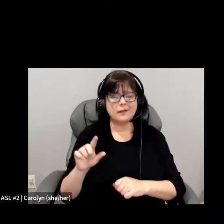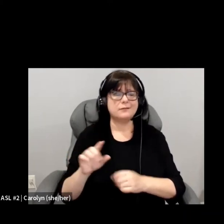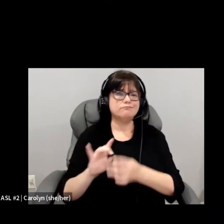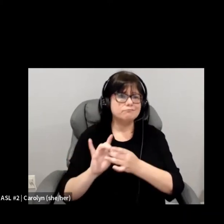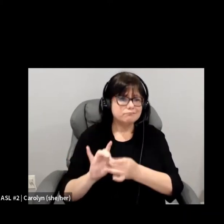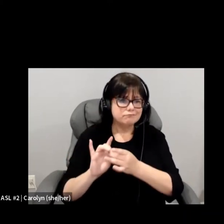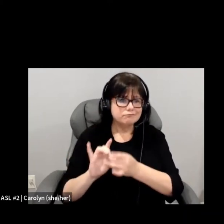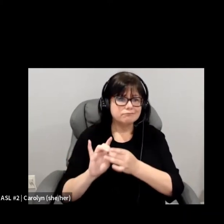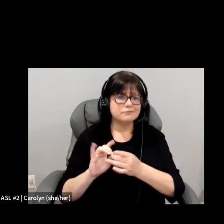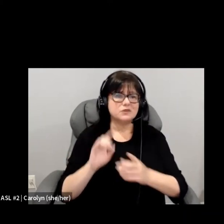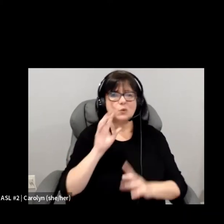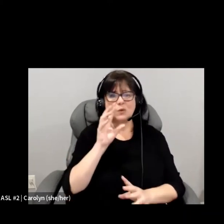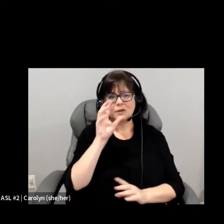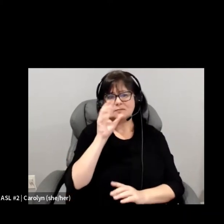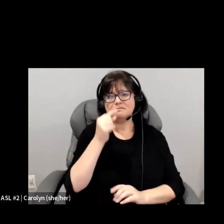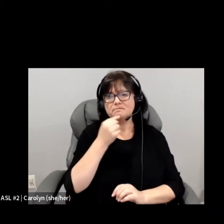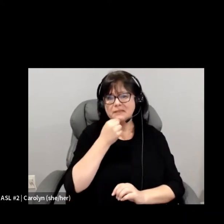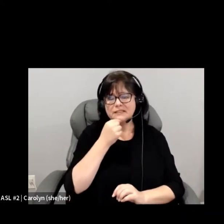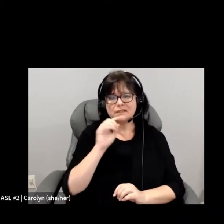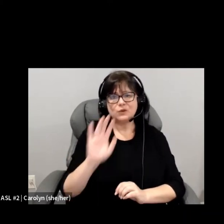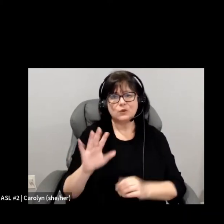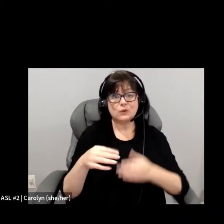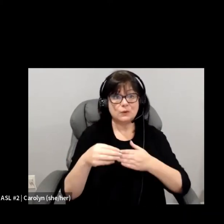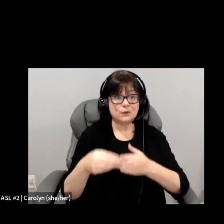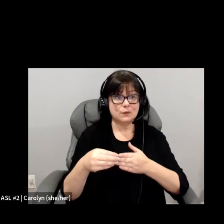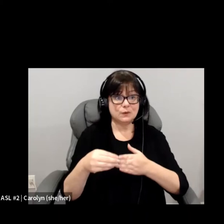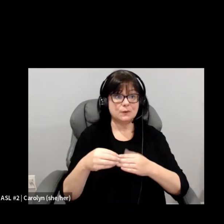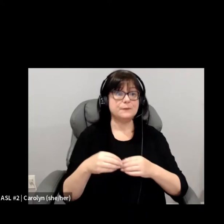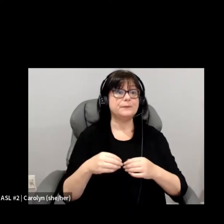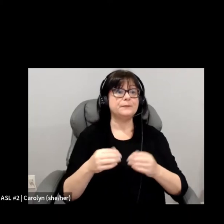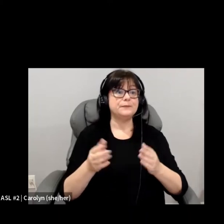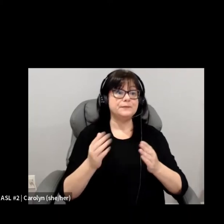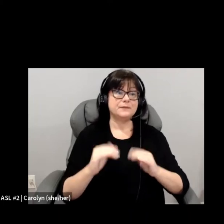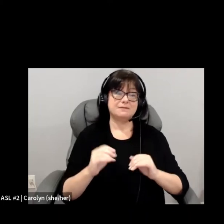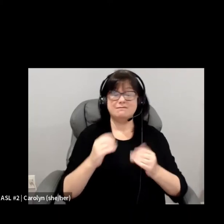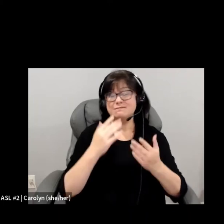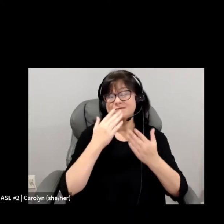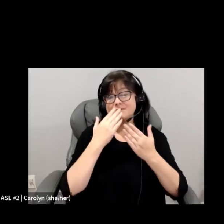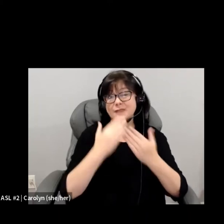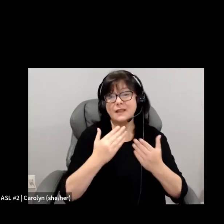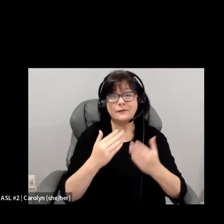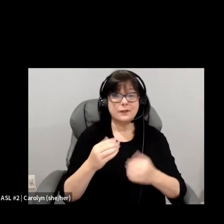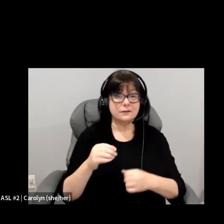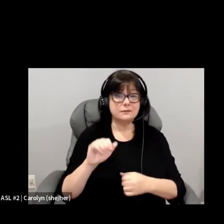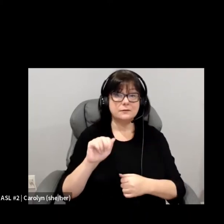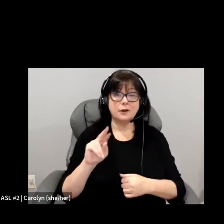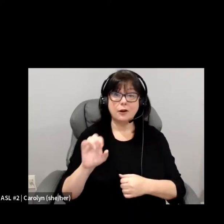I AM VERY PROUD OF ARCH AND THANKFUL AND PRIVILEGED TO KNOW ALL THE DEDICATED PEOPLE WHO ARE ARCH.